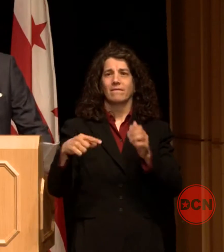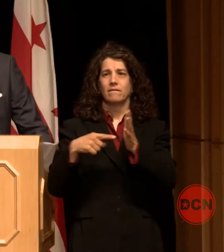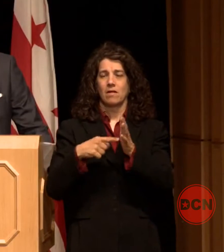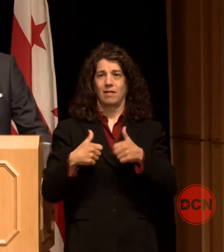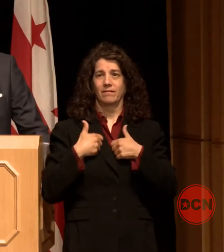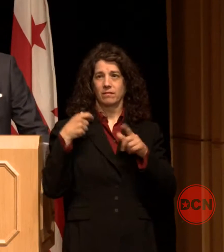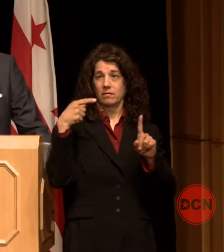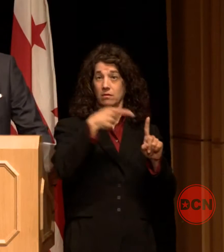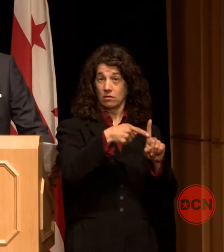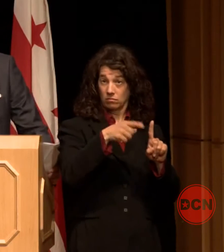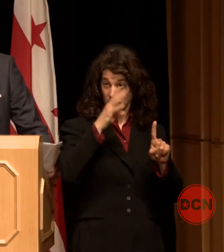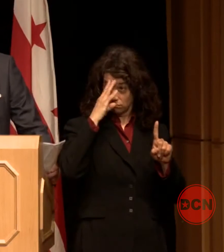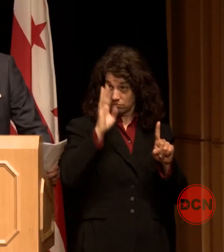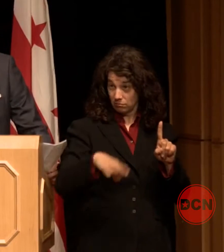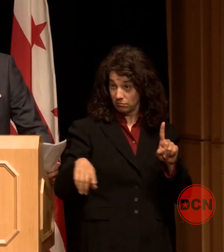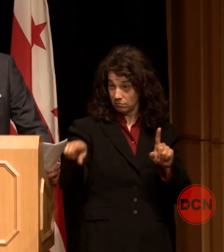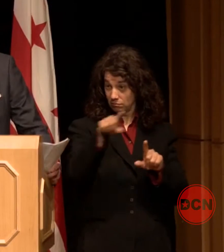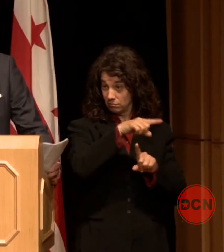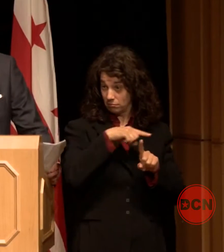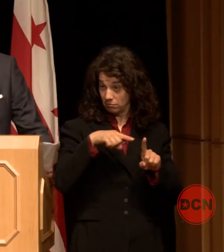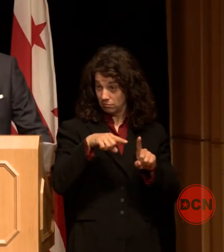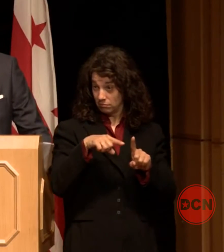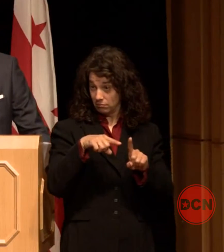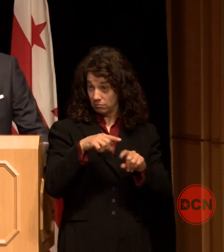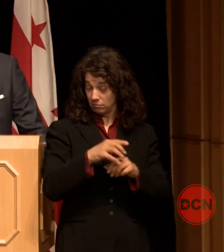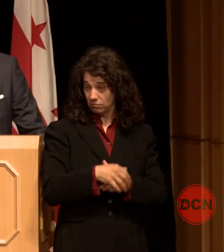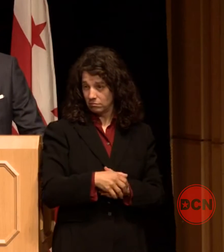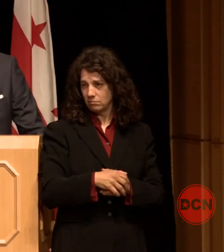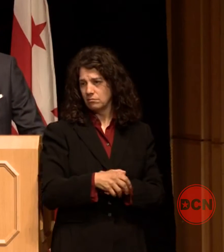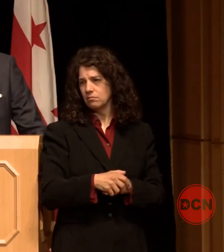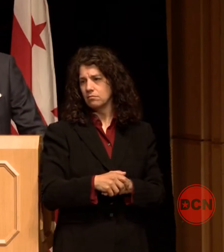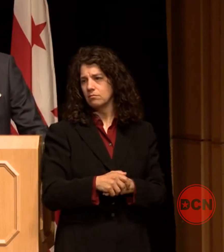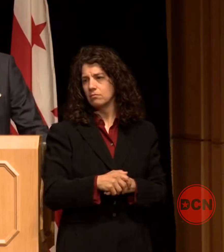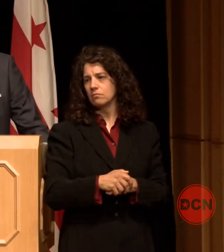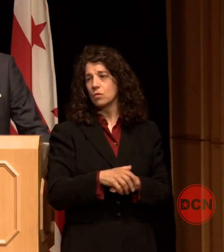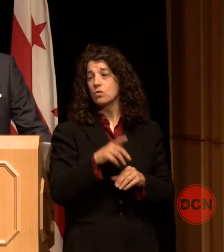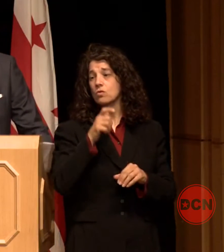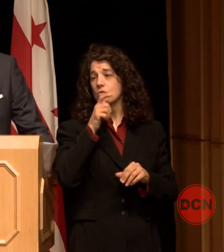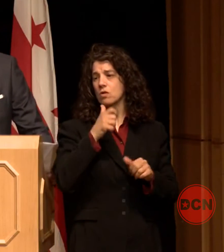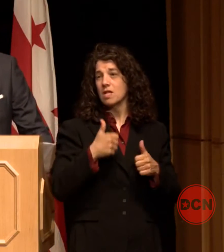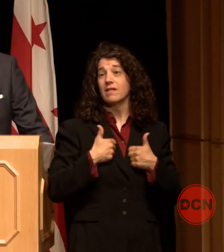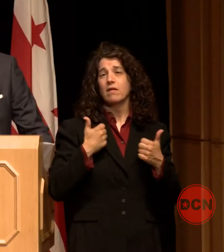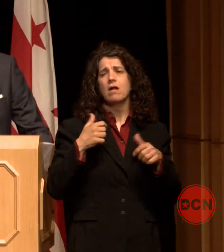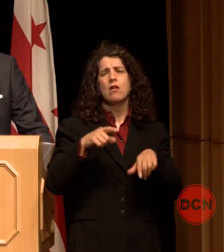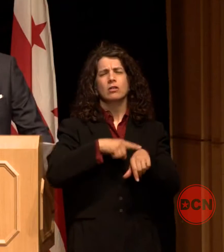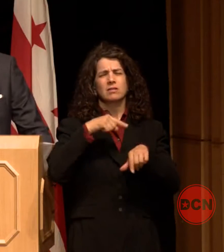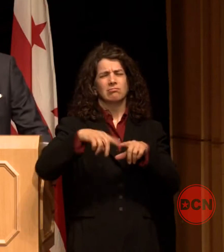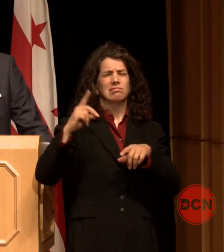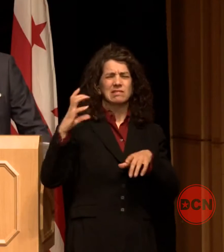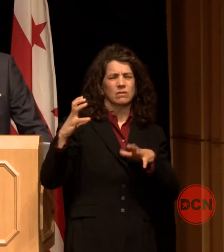KEEPING LONG-TIME RESIDENTS ON IMPROVING UNDERSERVED NEIGHBORHOODS AND ON INCREASING AFFORDABLE HOUSING.